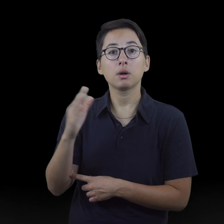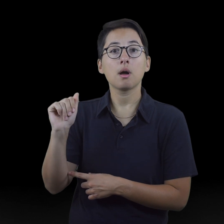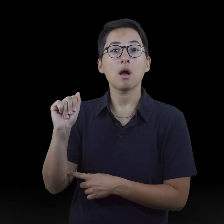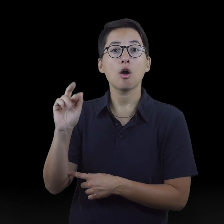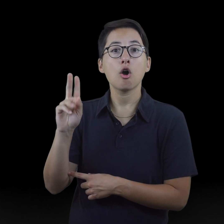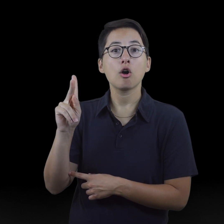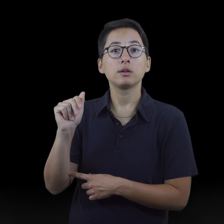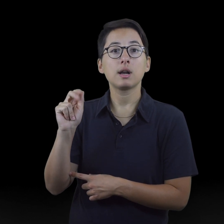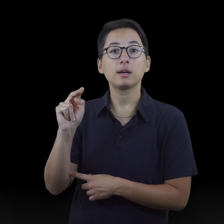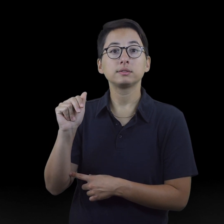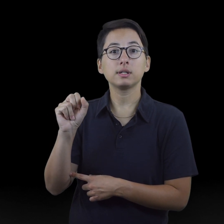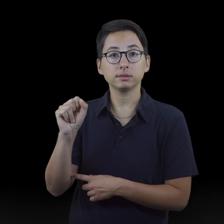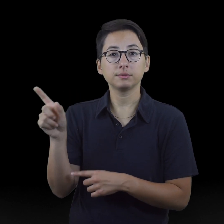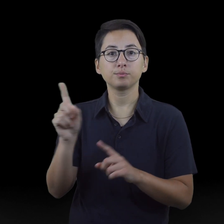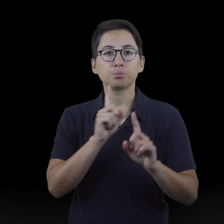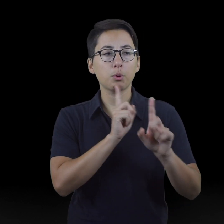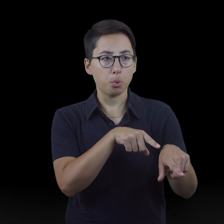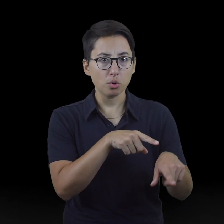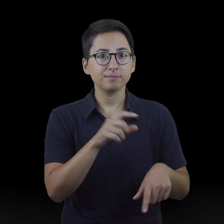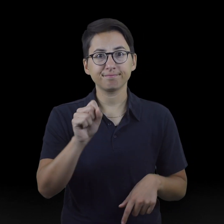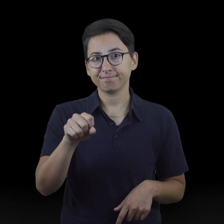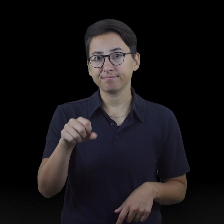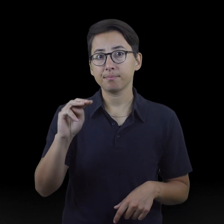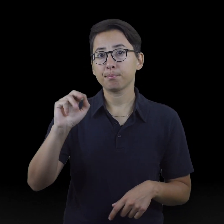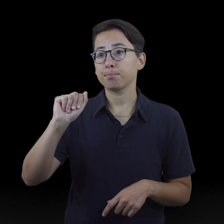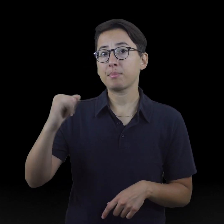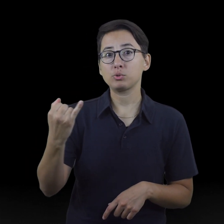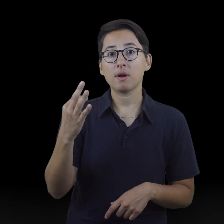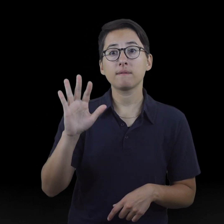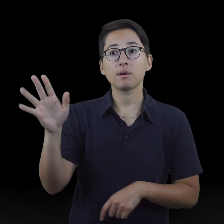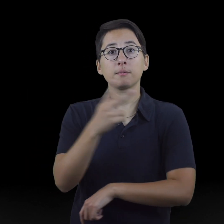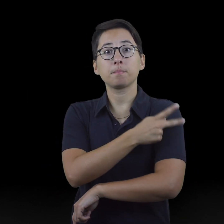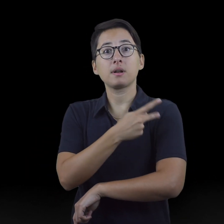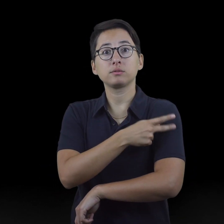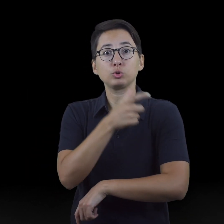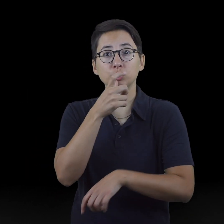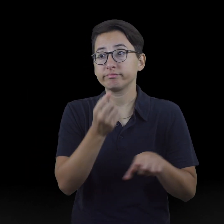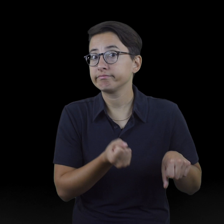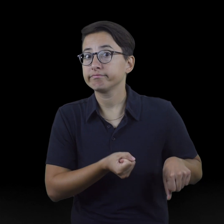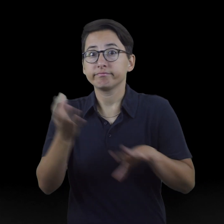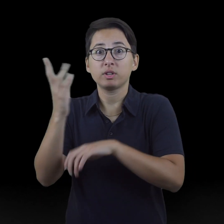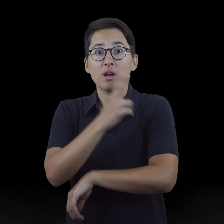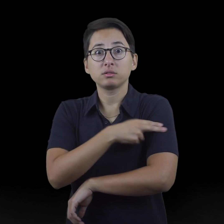Arkansas, are reporting that the majority of their hospitalized patients are